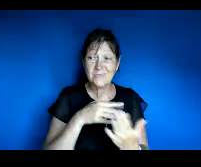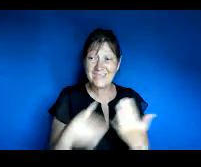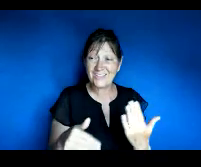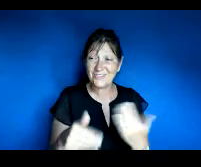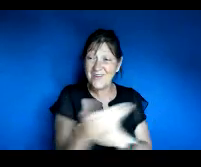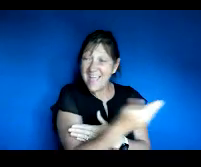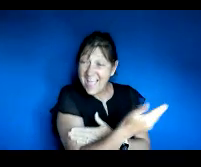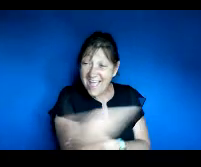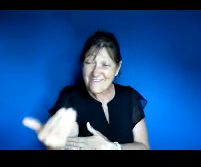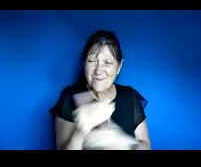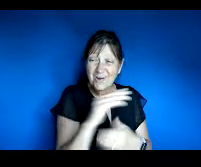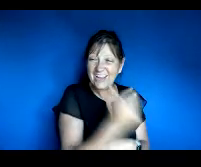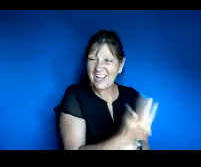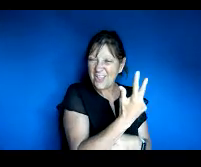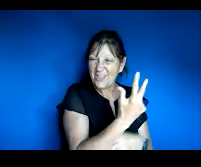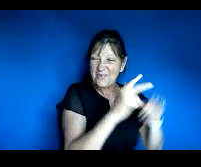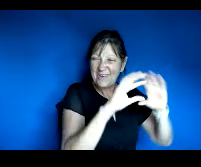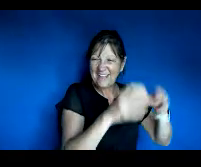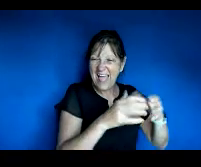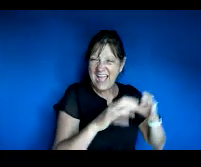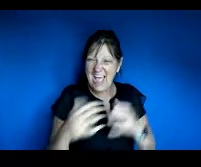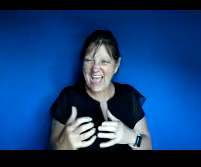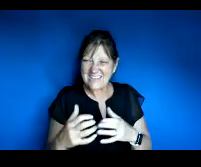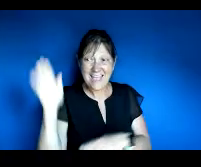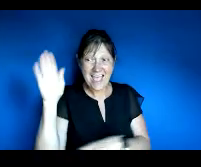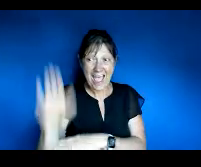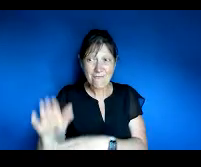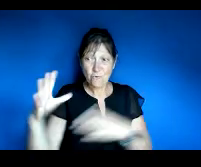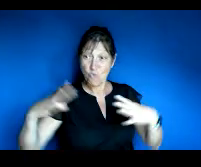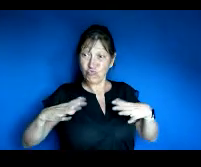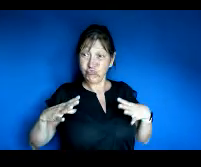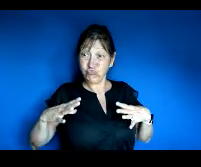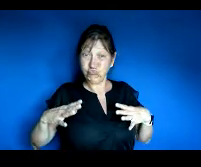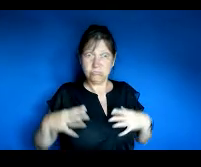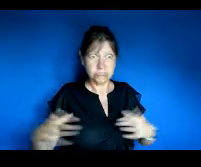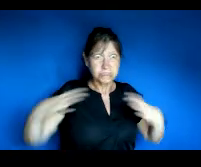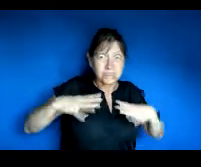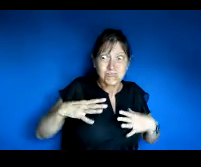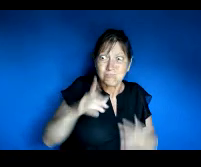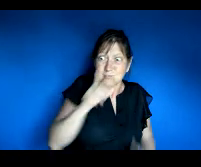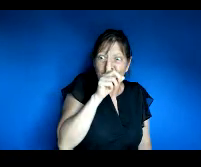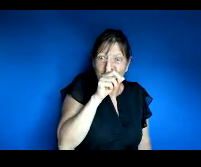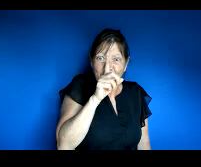and the rest of the afternoon off. It's not really off because that's when you gotta do your homework, and that's when you have to prep for your next class